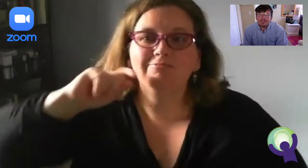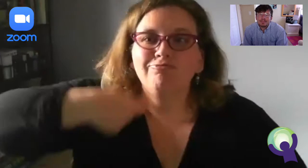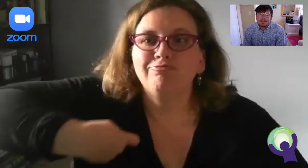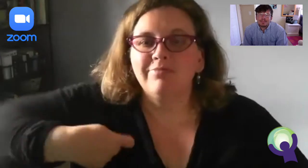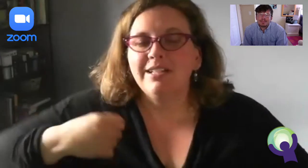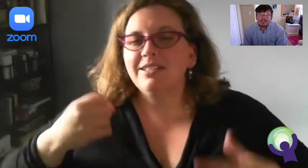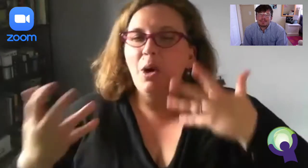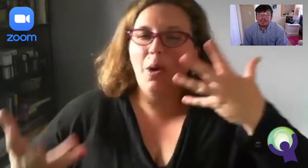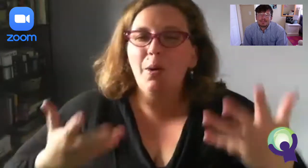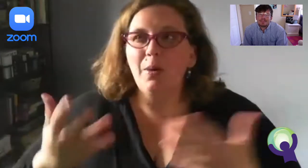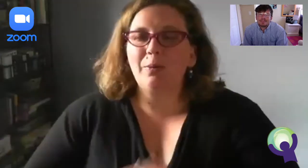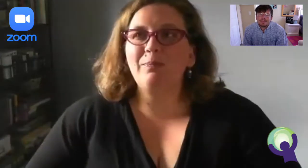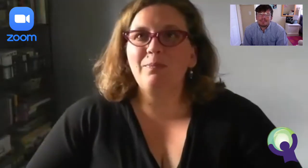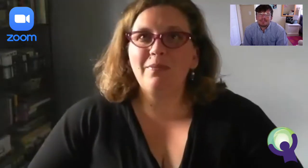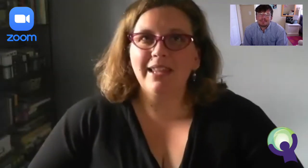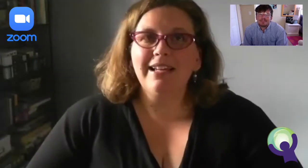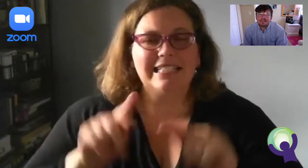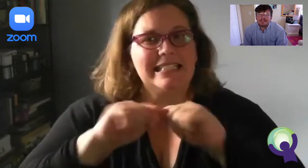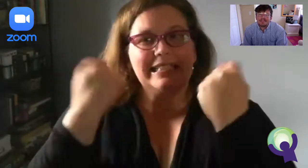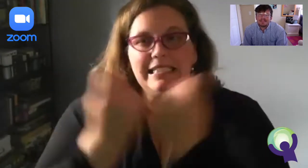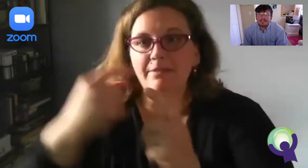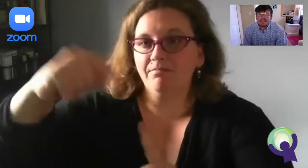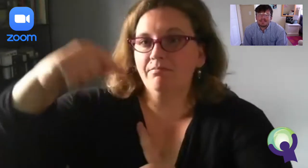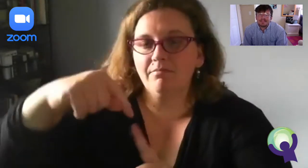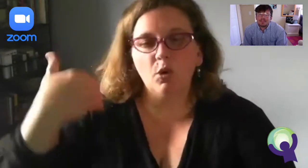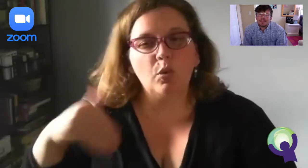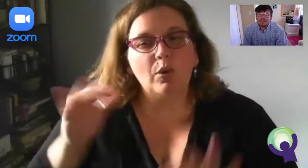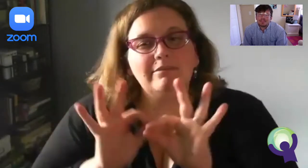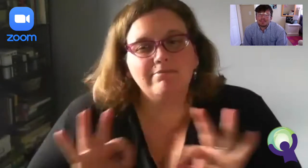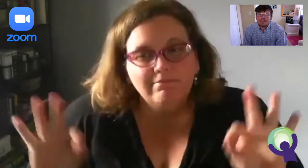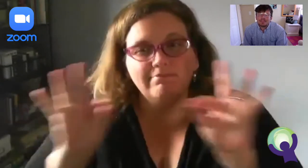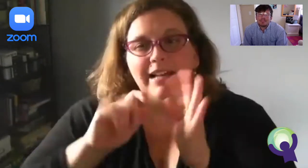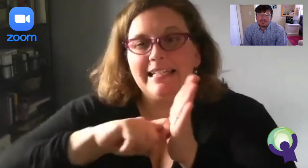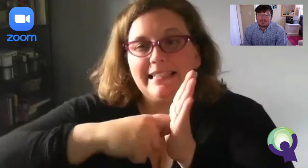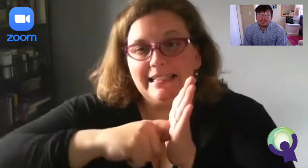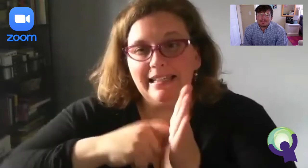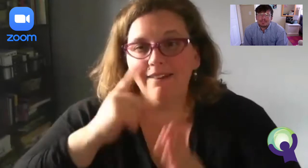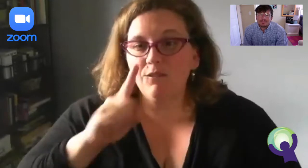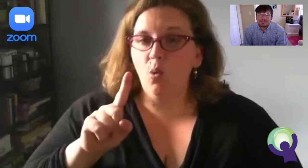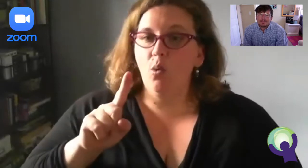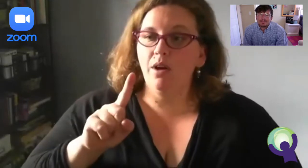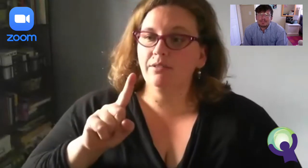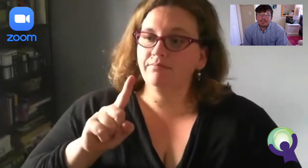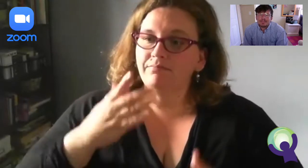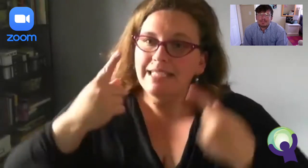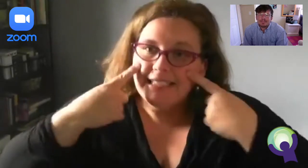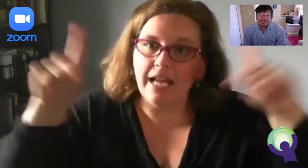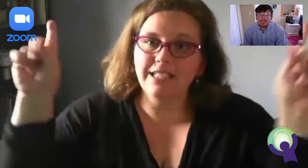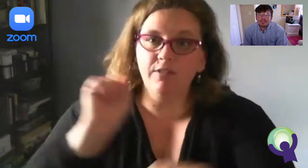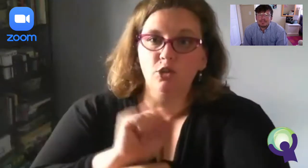home already! So that makes it really --teamwork-- the team that you work with is just so important